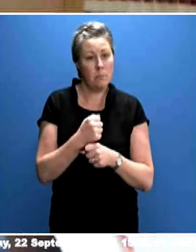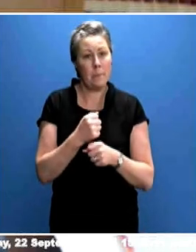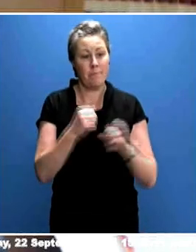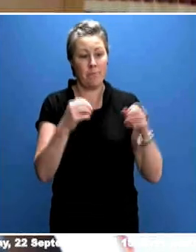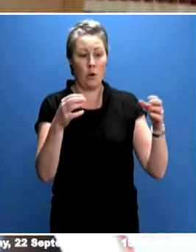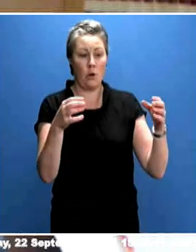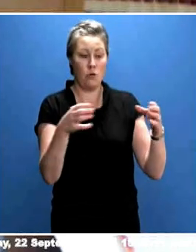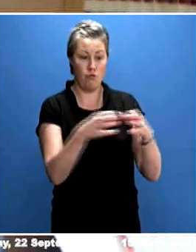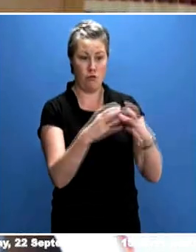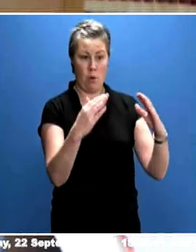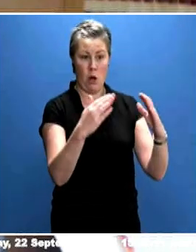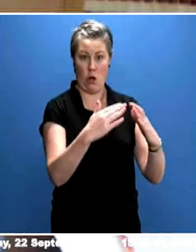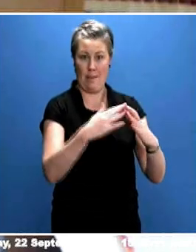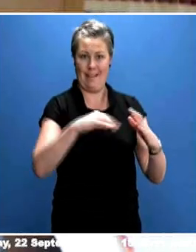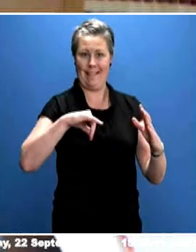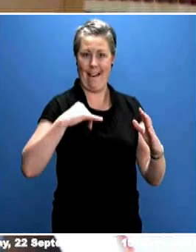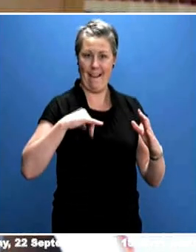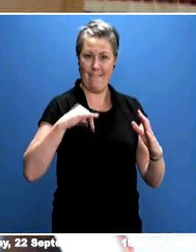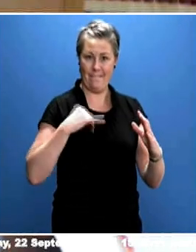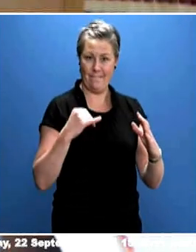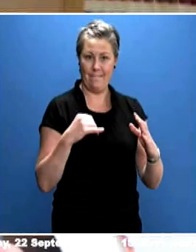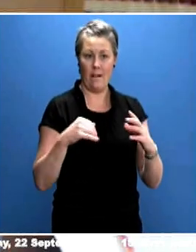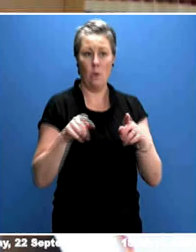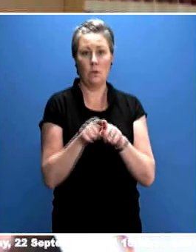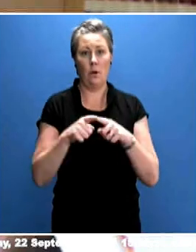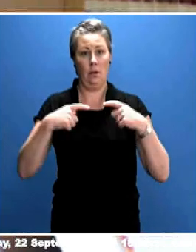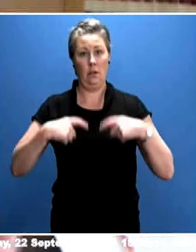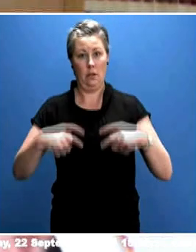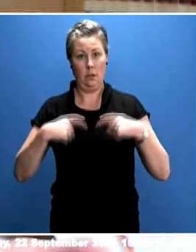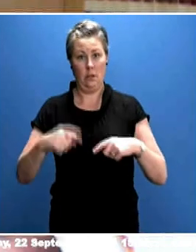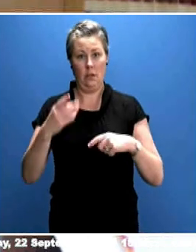workers and a mix of our social trainers from our disability houses have trained